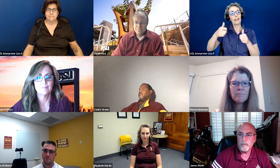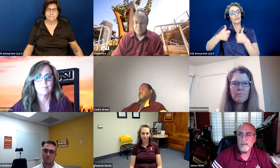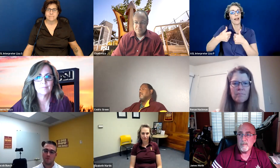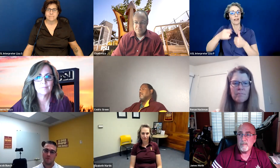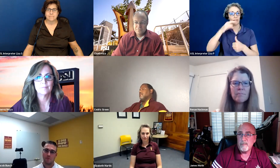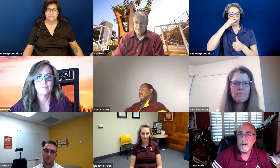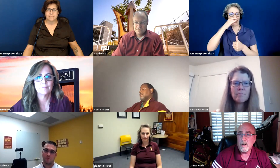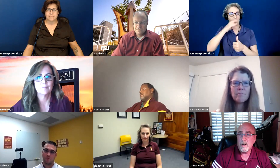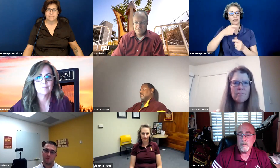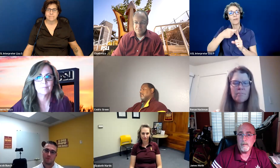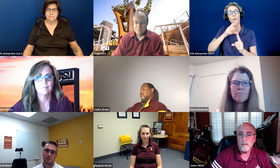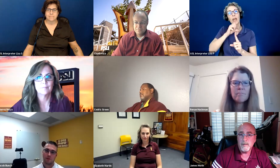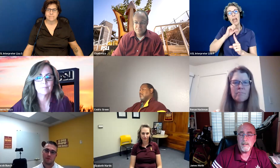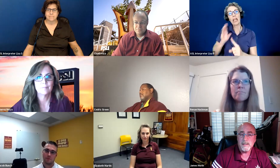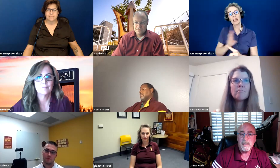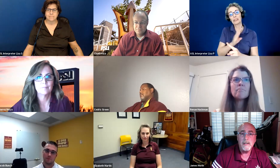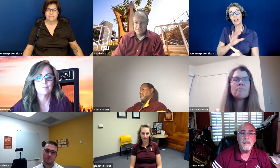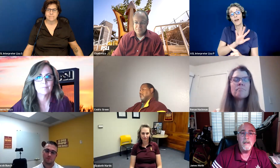from the age of five until 16.